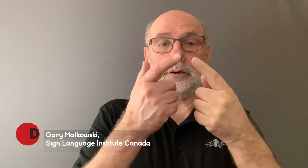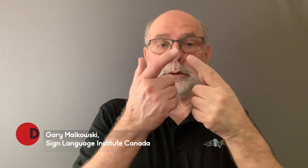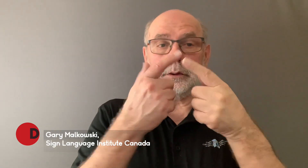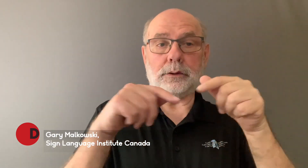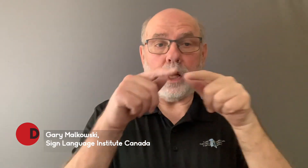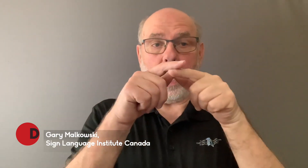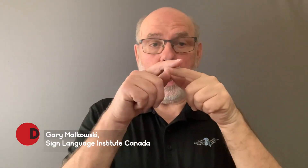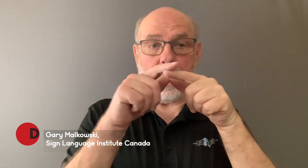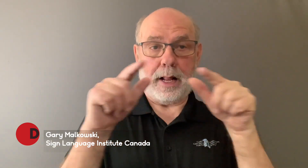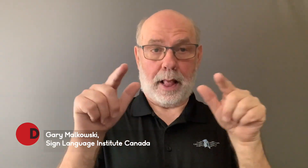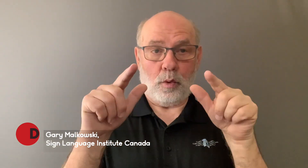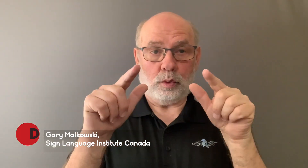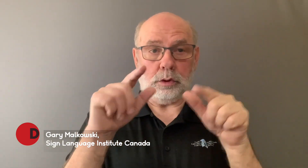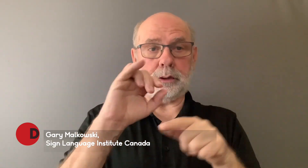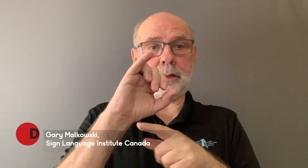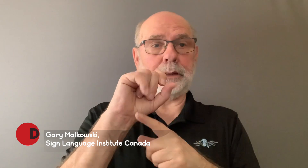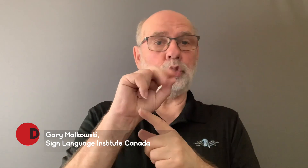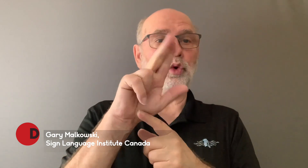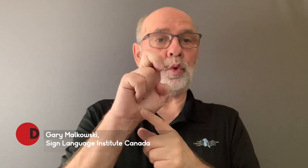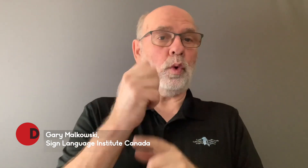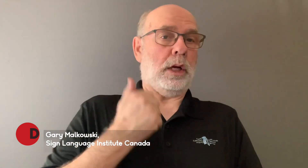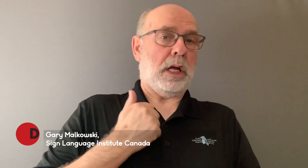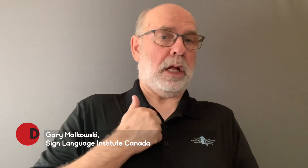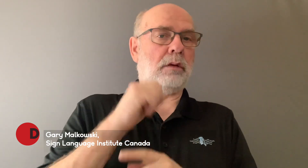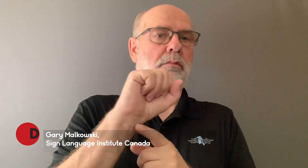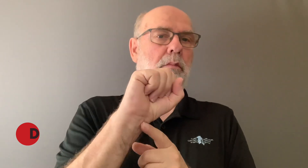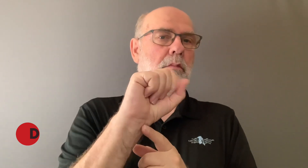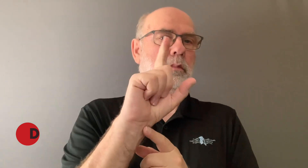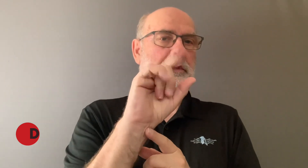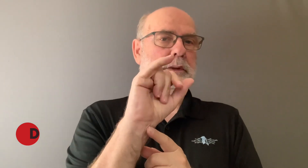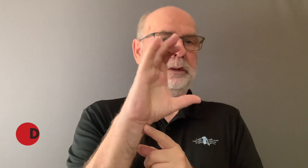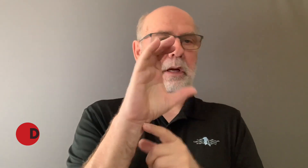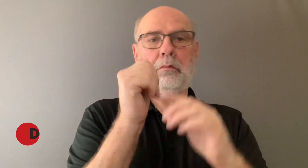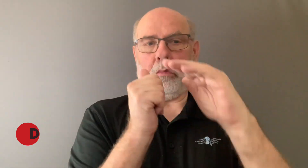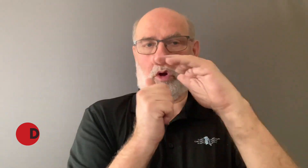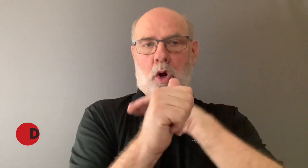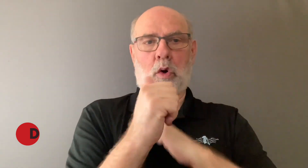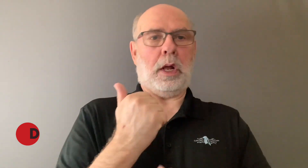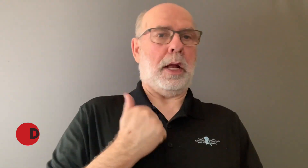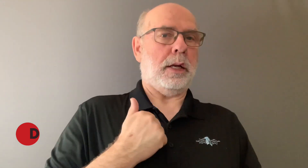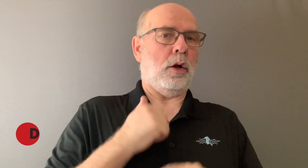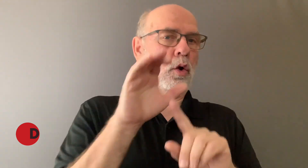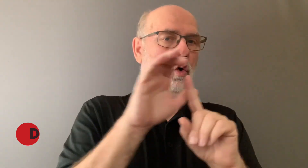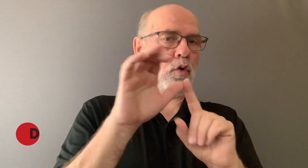Sign Language Institute Canada (SLIC) under the Canadian Cultural